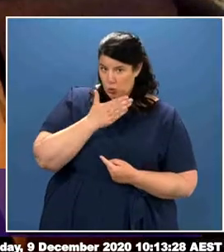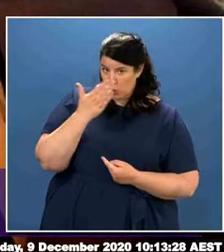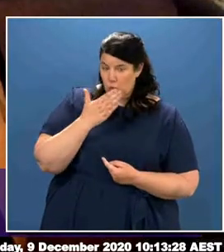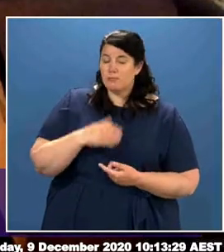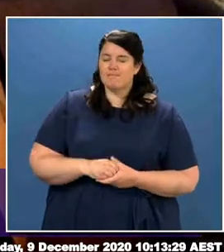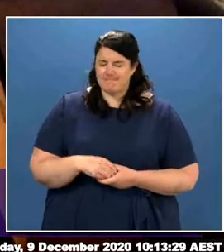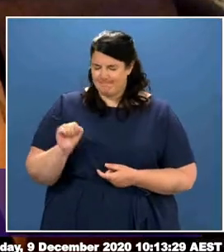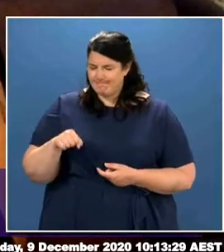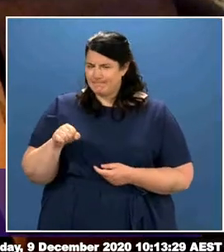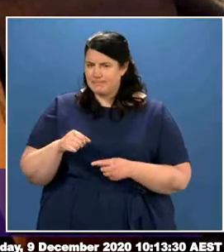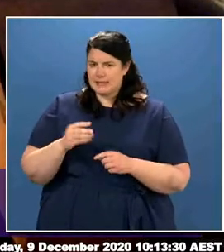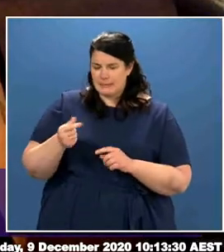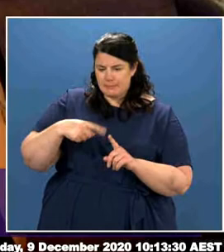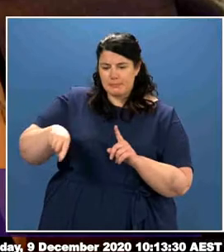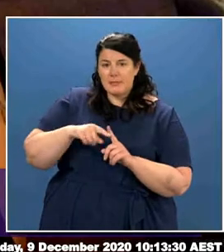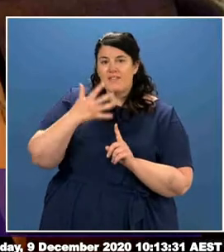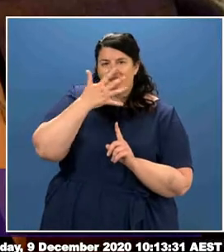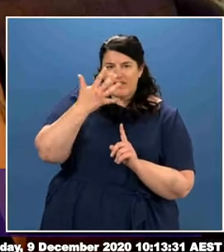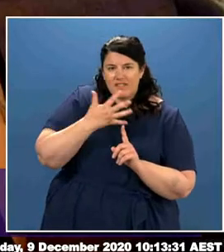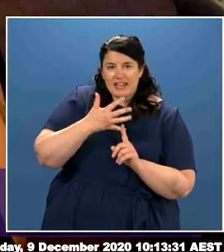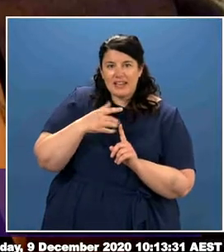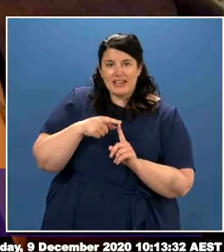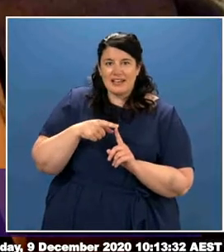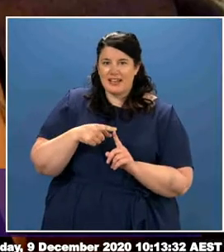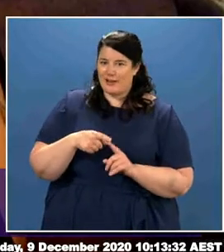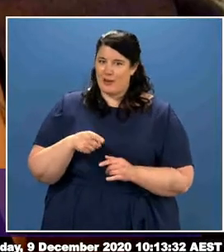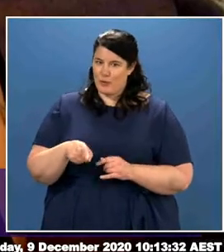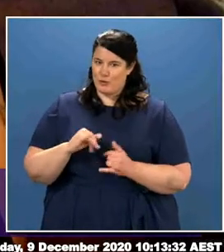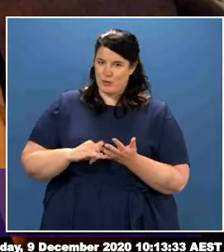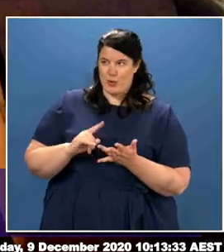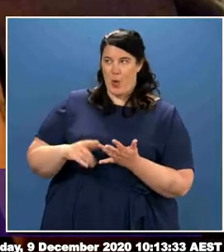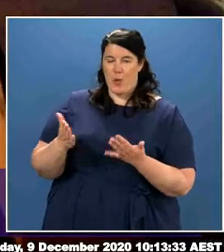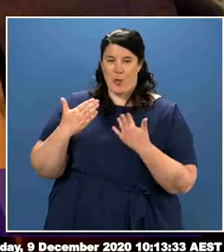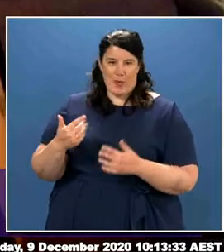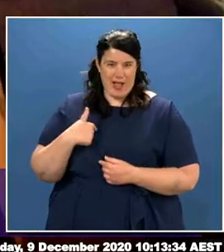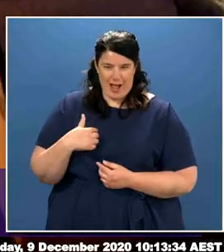Some of the people who were 15 were so cool. I was not this cool when I was 15.